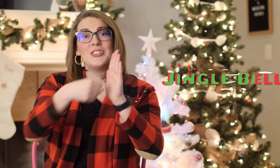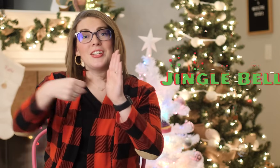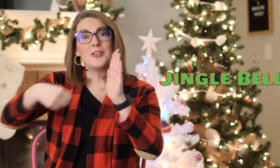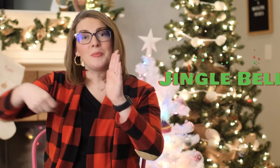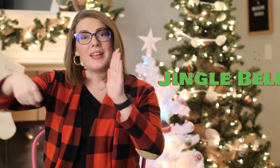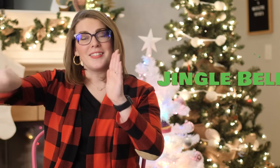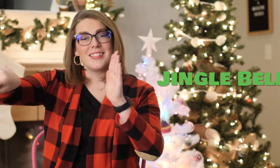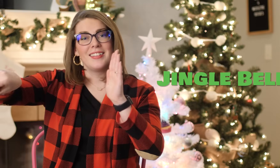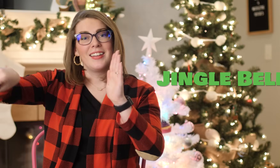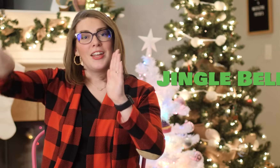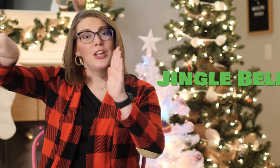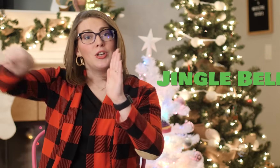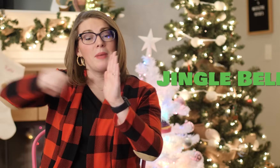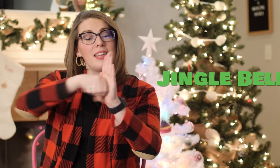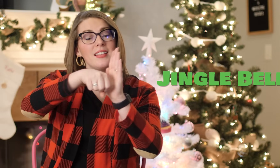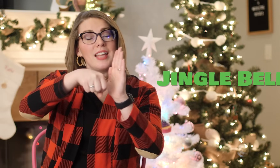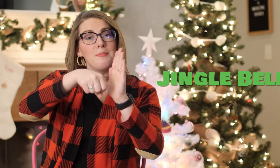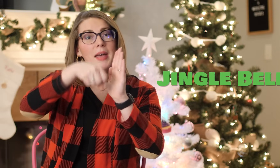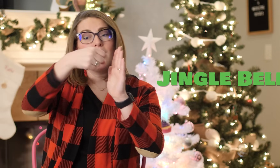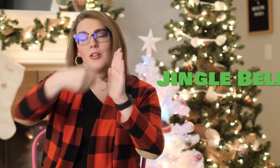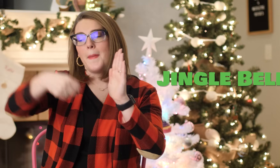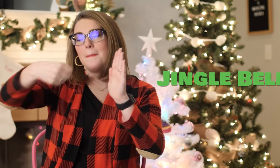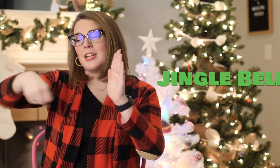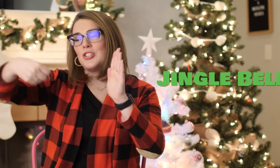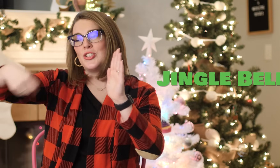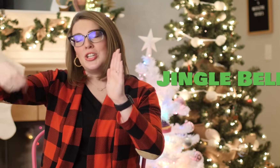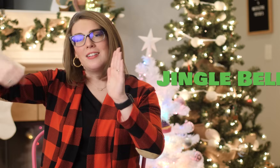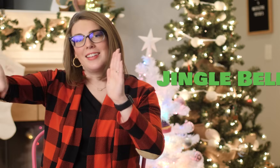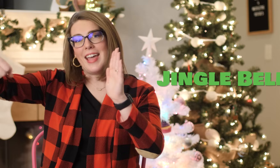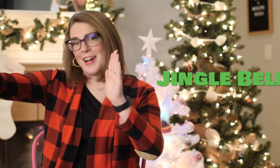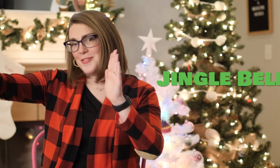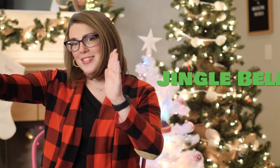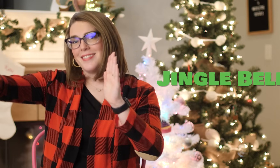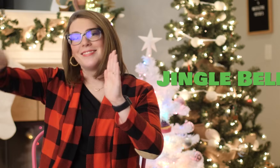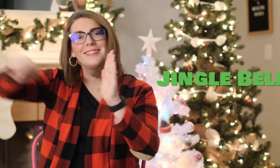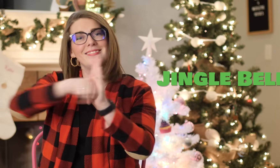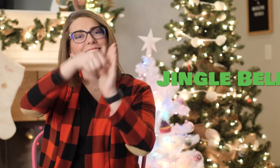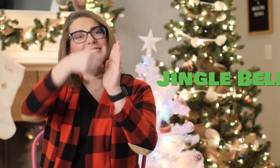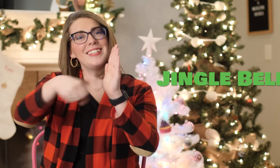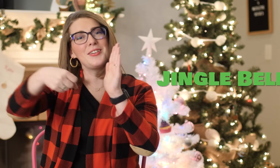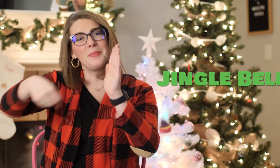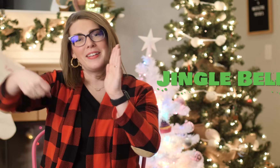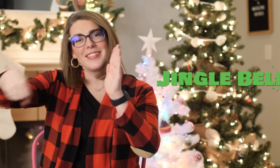JINGLE BELLS You're making the sign bell, but it's jingling out. JINGLE BELLS